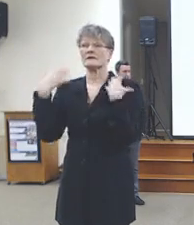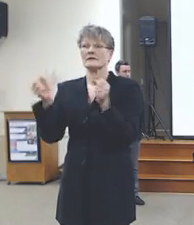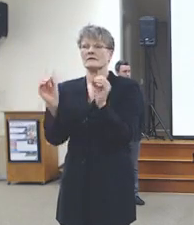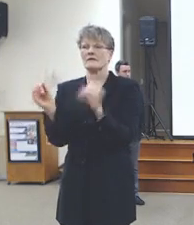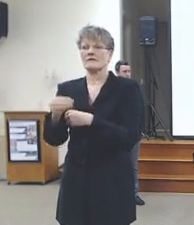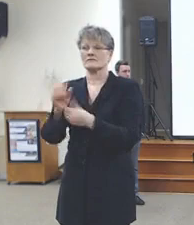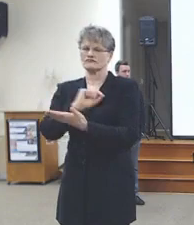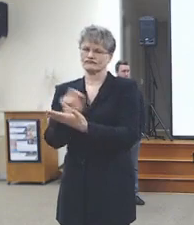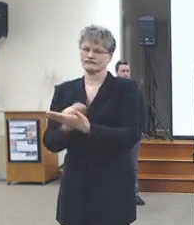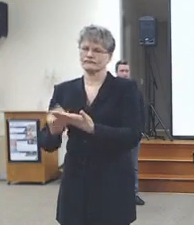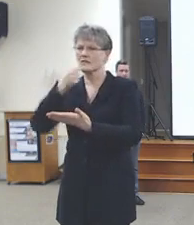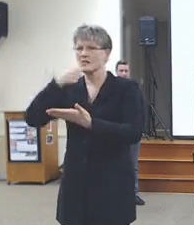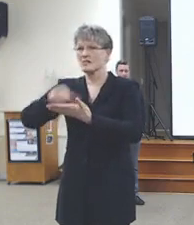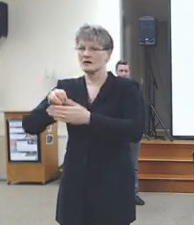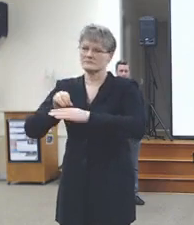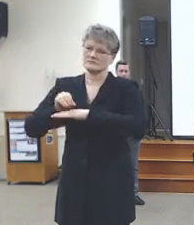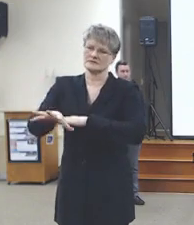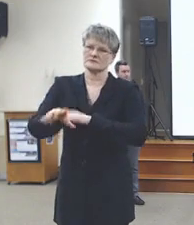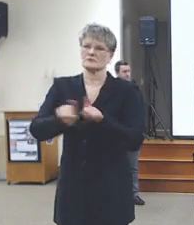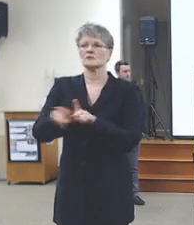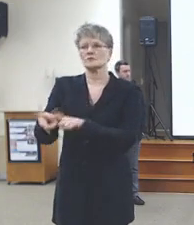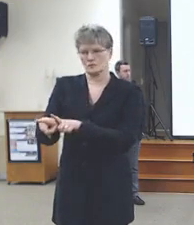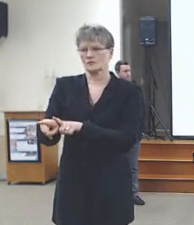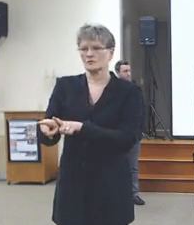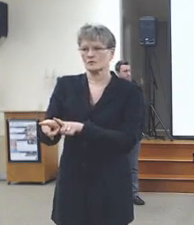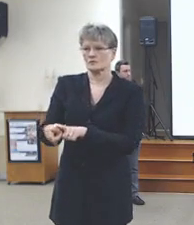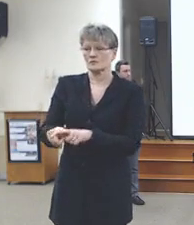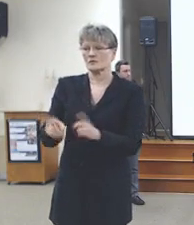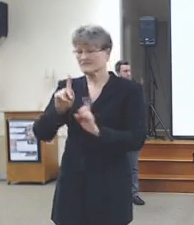They ask if the person has the food medication and other things that they